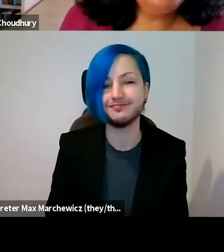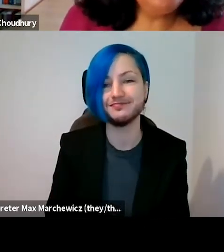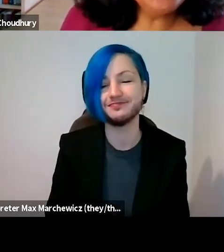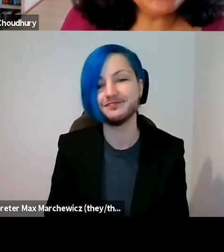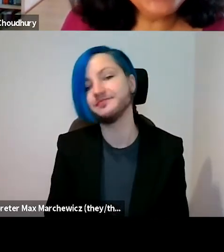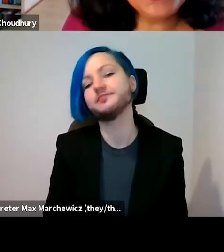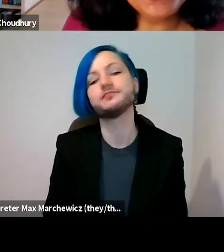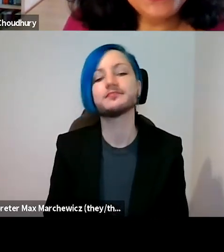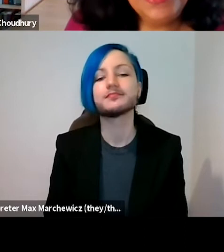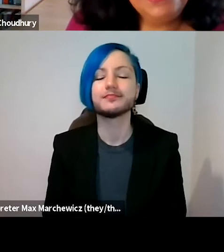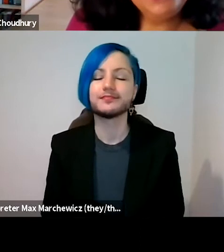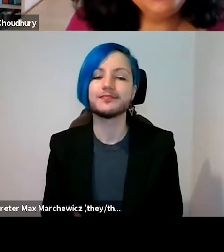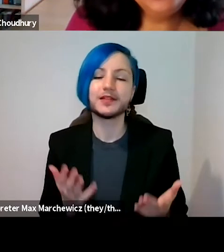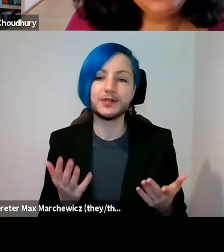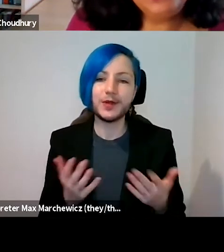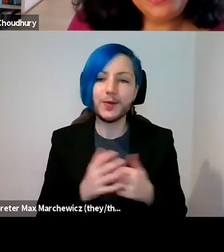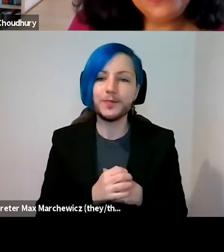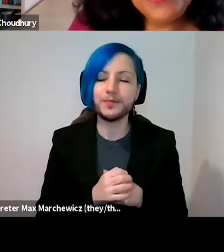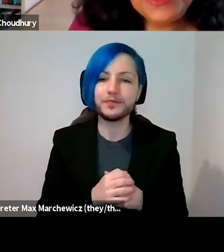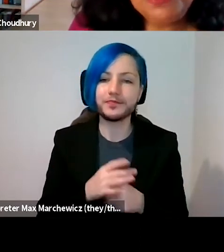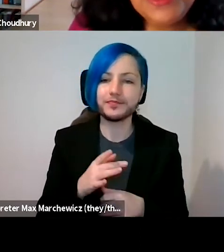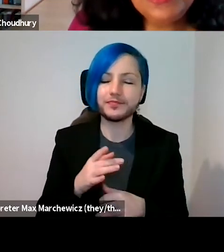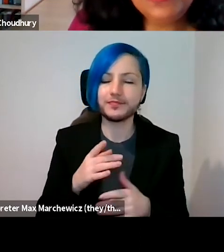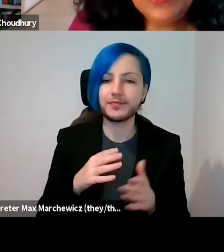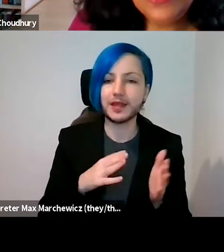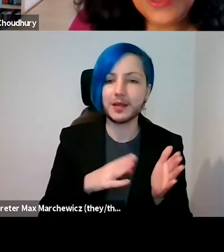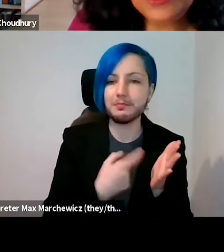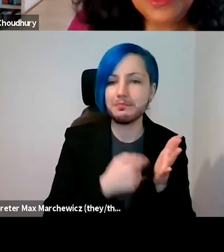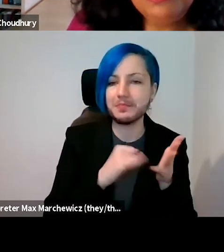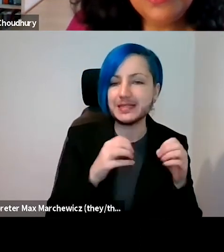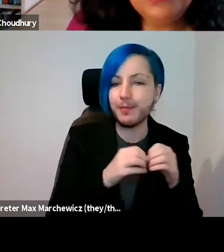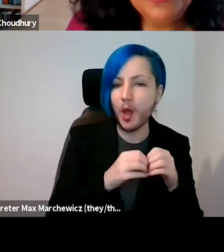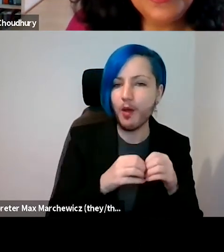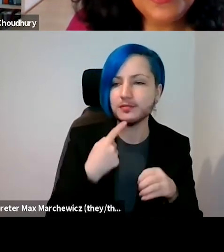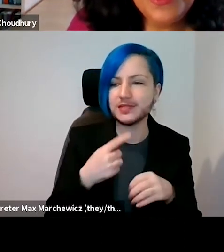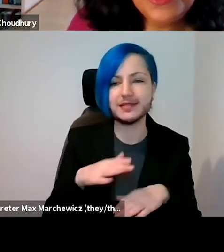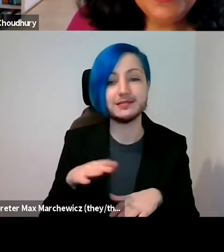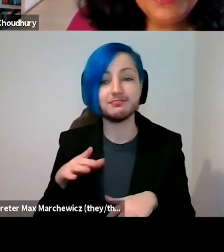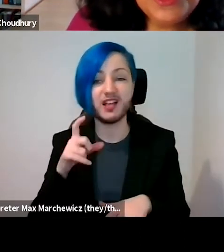Mrs. Blower's conjecture that Clara did not wear her expensive Indian cashmere because she feared spilling